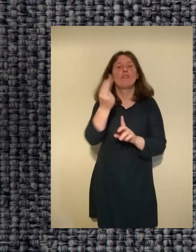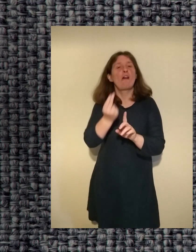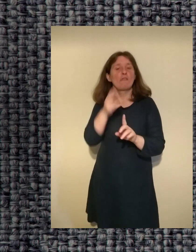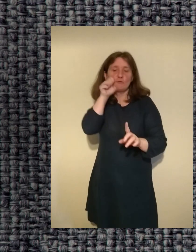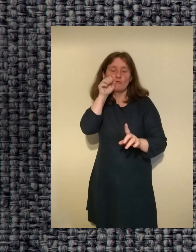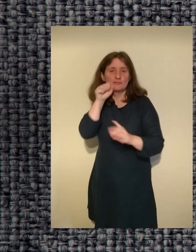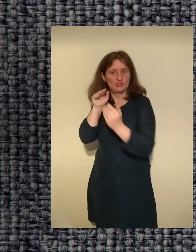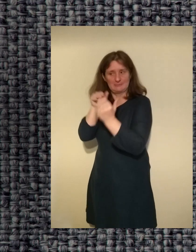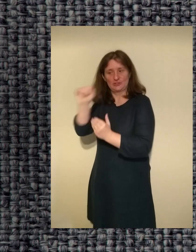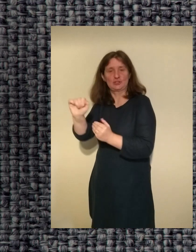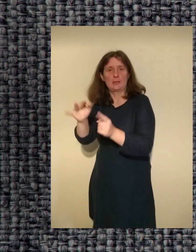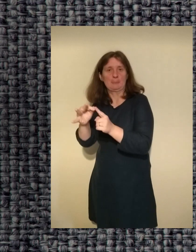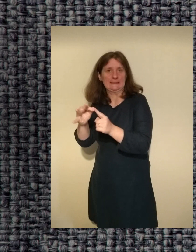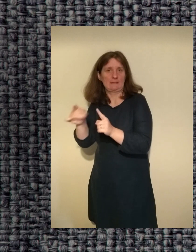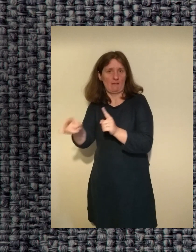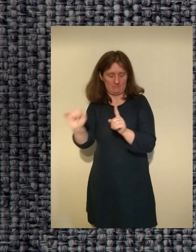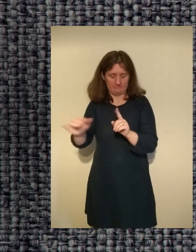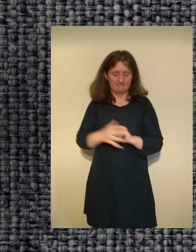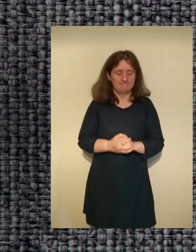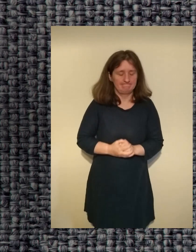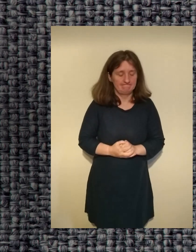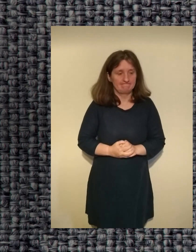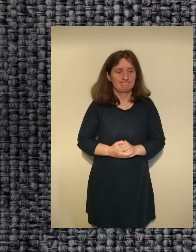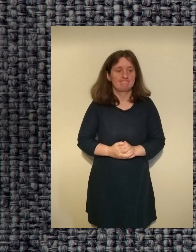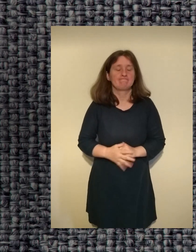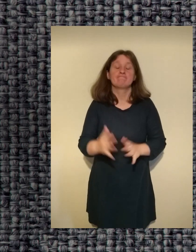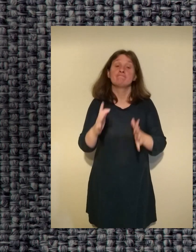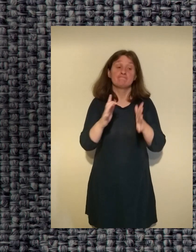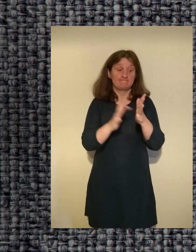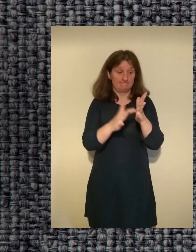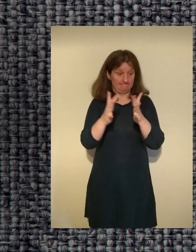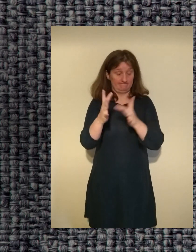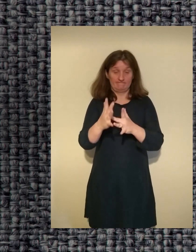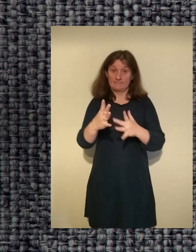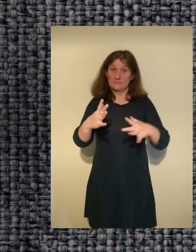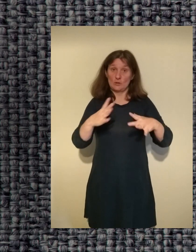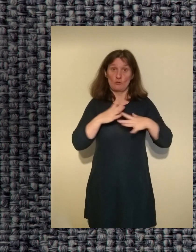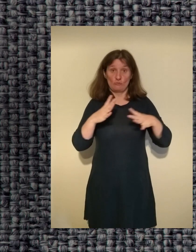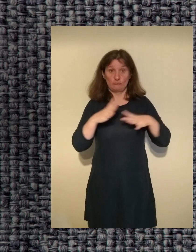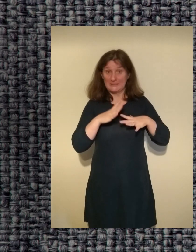orange overgarment, as often in art.